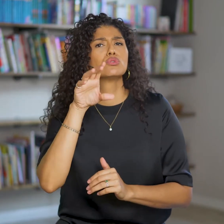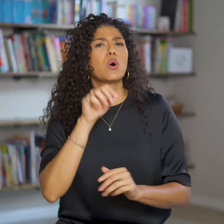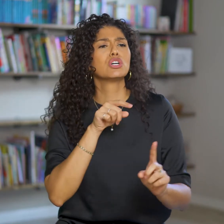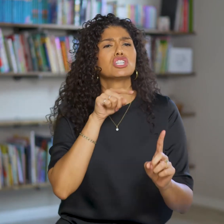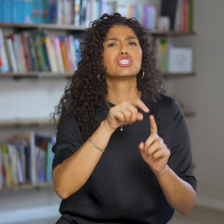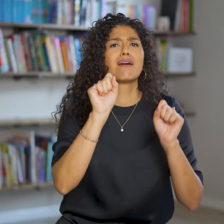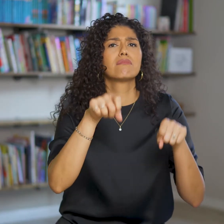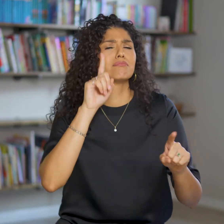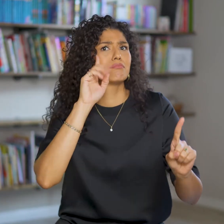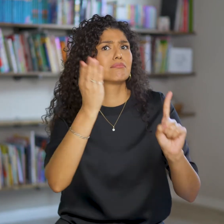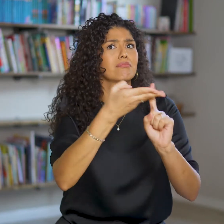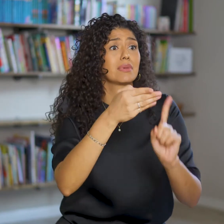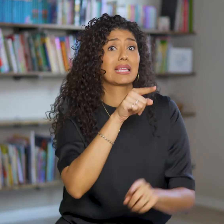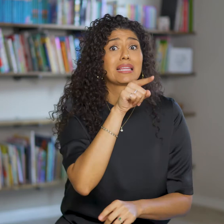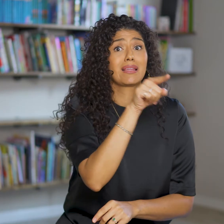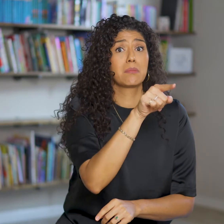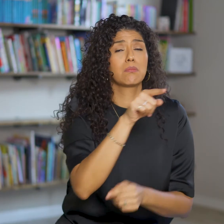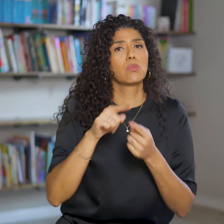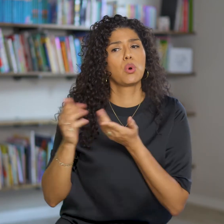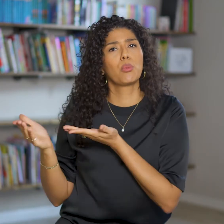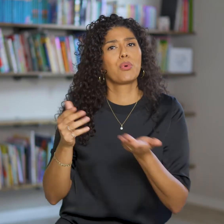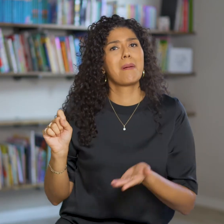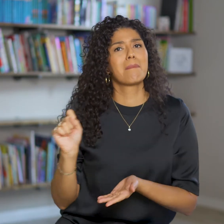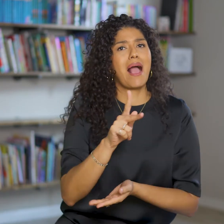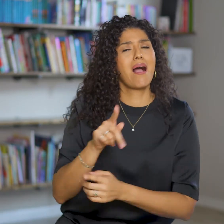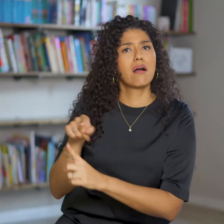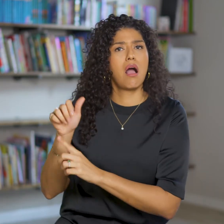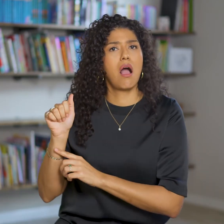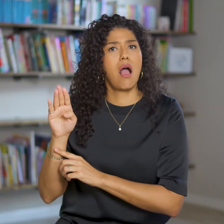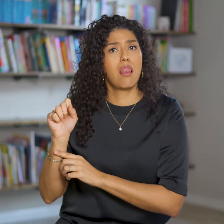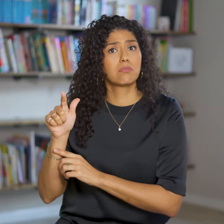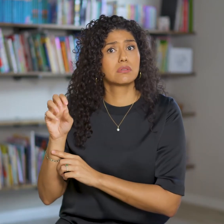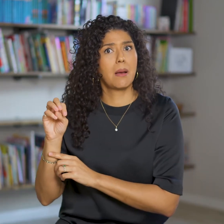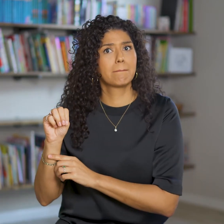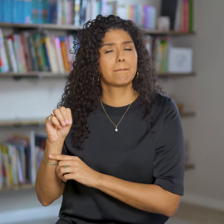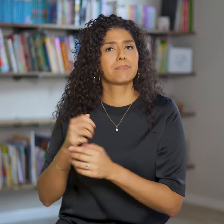so she can segue into telling him to bring Absalom back.